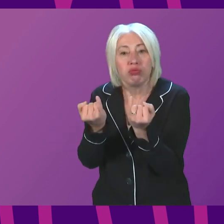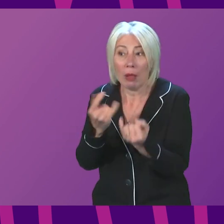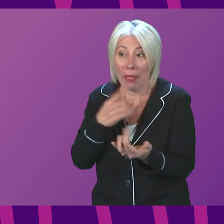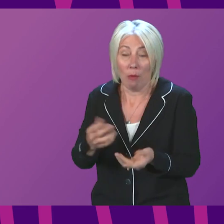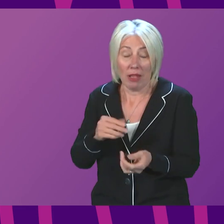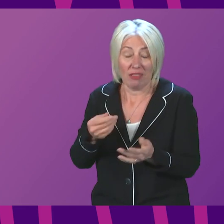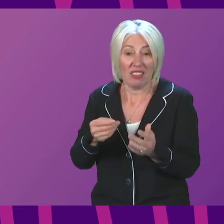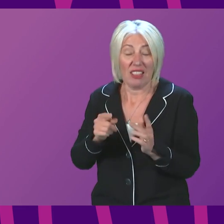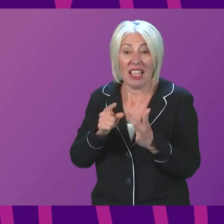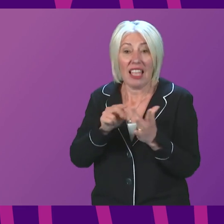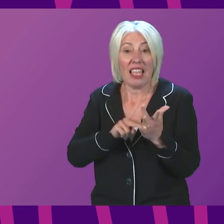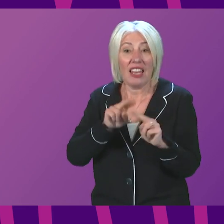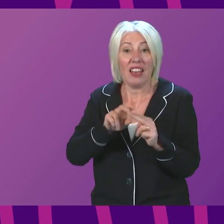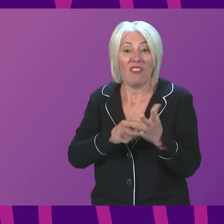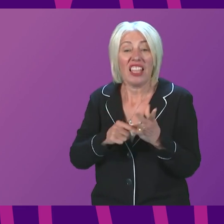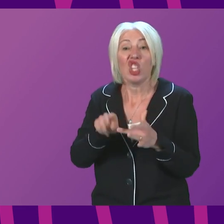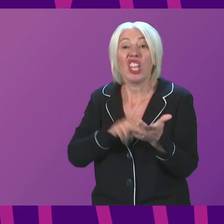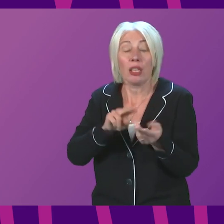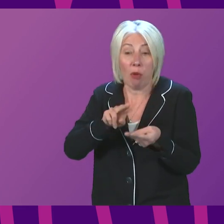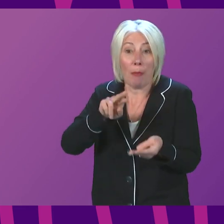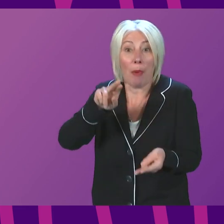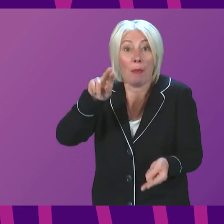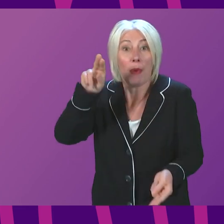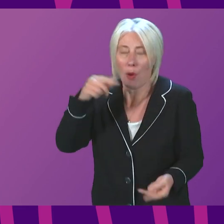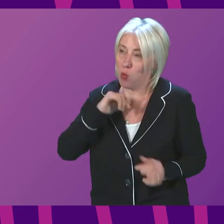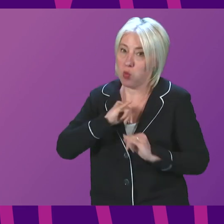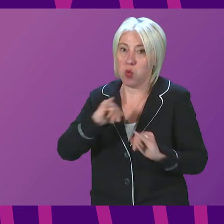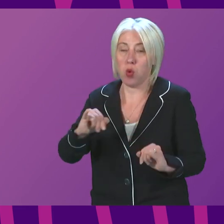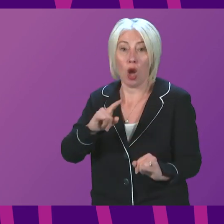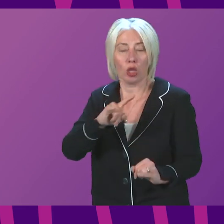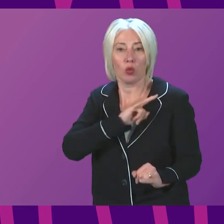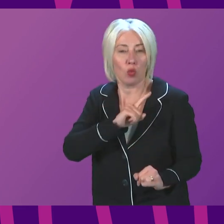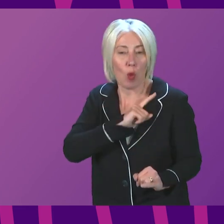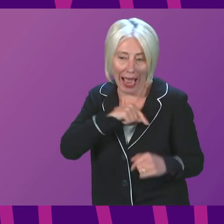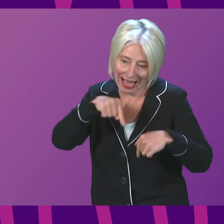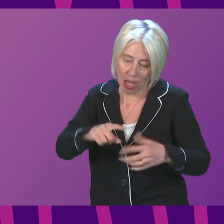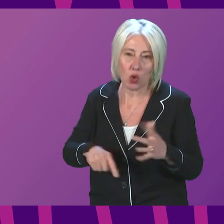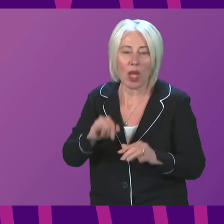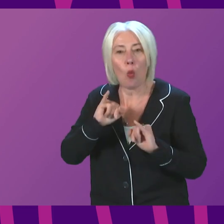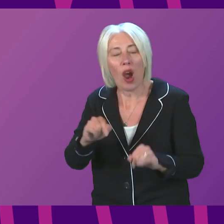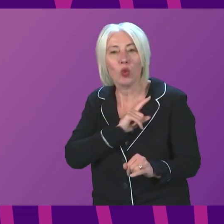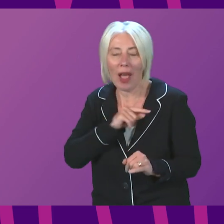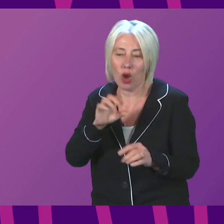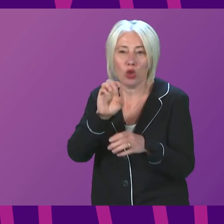inflation—inflation being so exacerbated in the UK by the folly of Brexit.